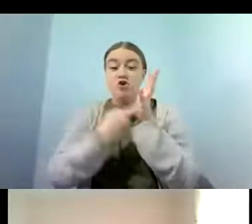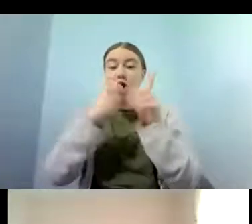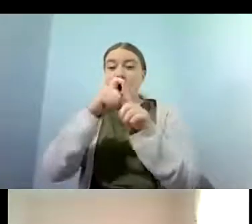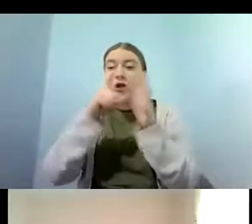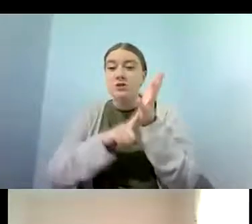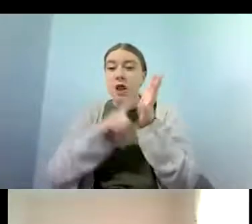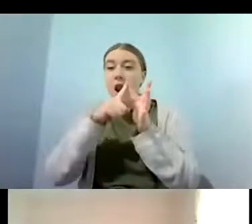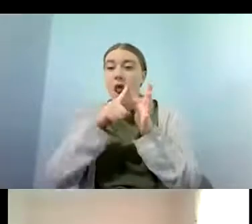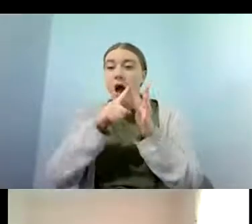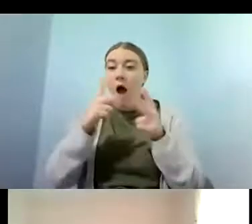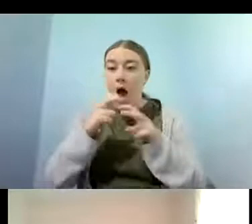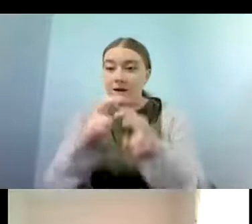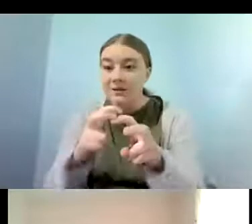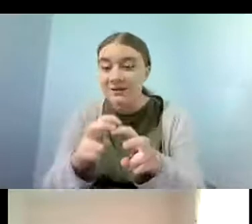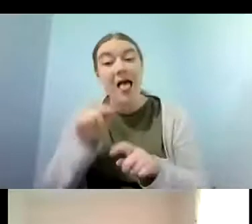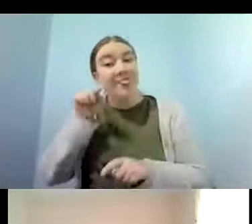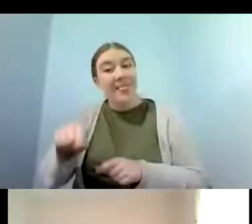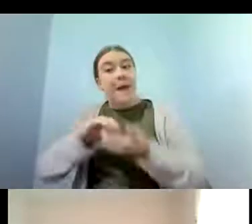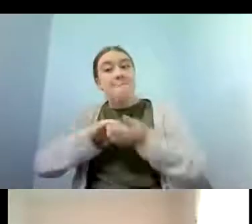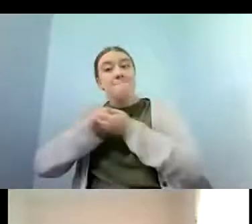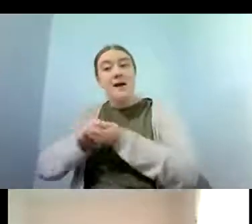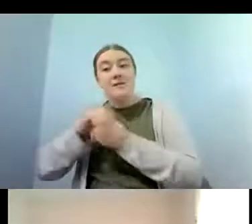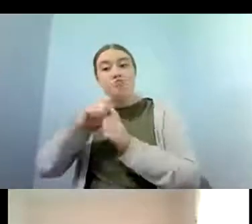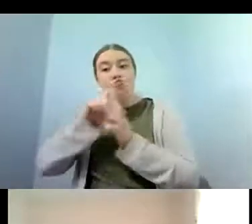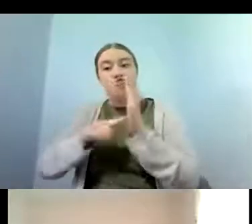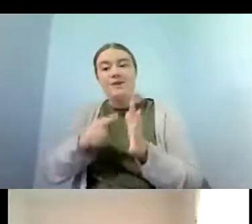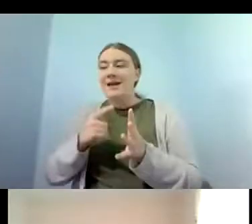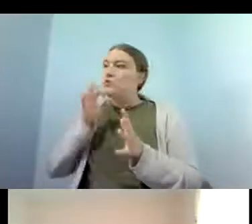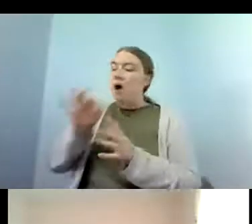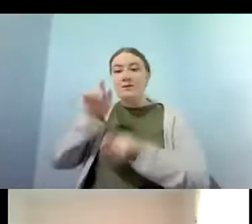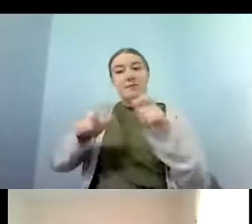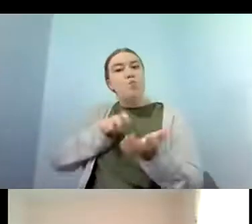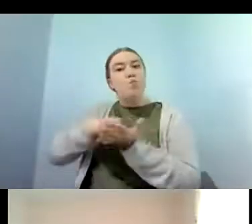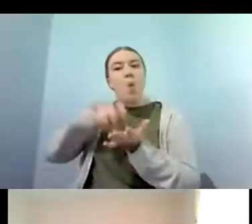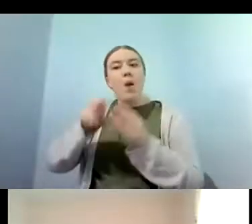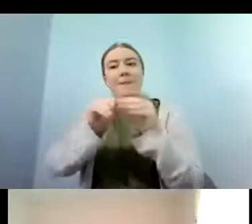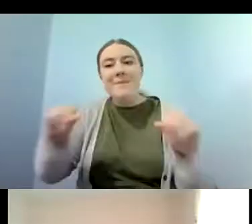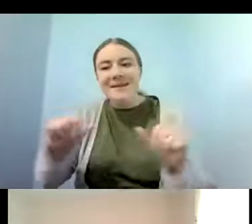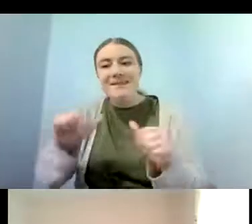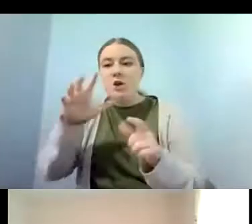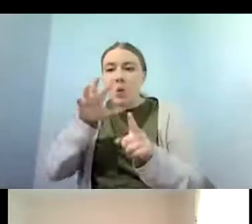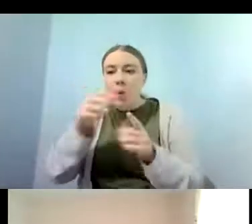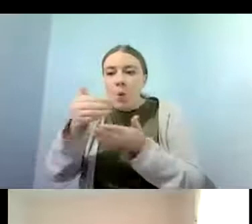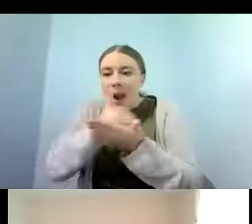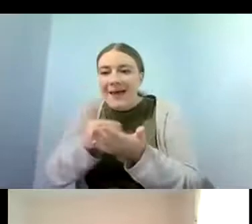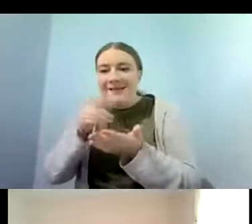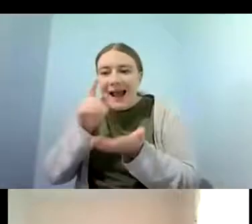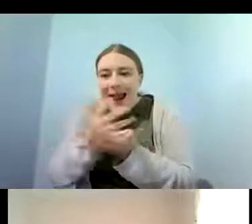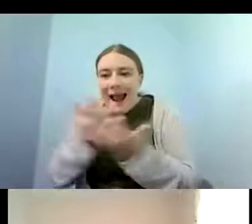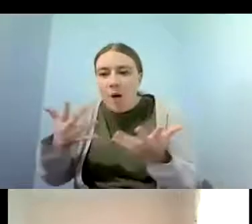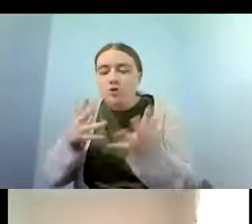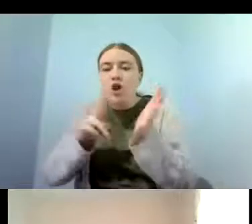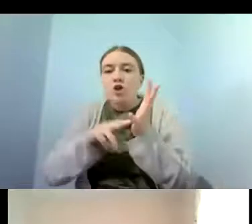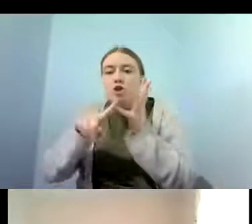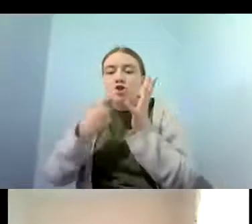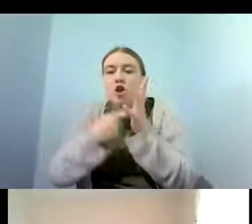asks people to walk along beaches uh collecting and counting nurdles and um submitting submitting